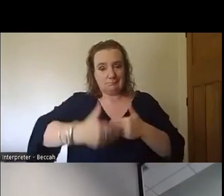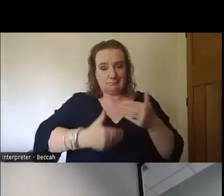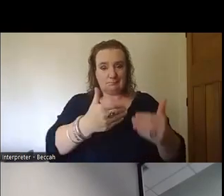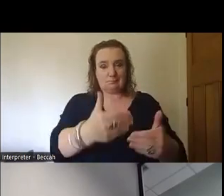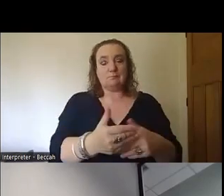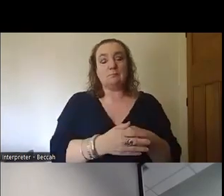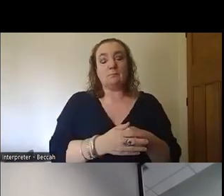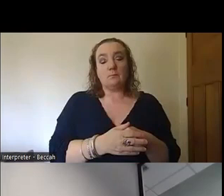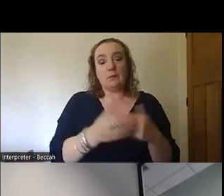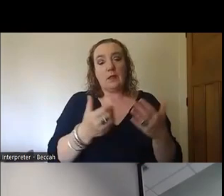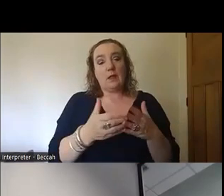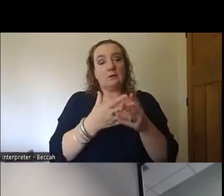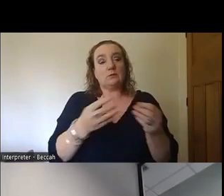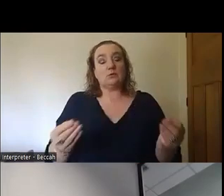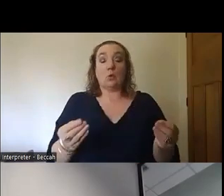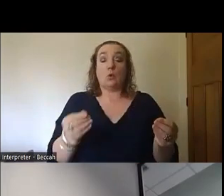and address some of those particular barriers.